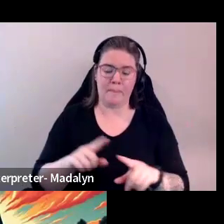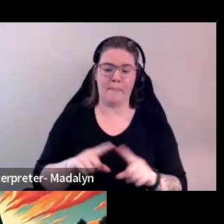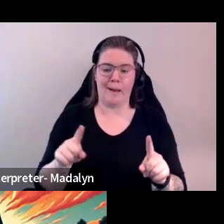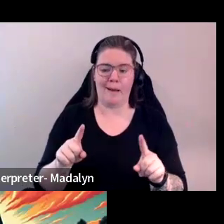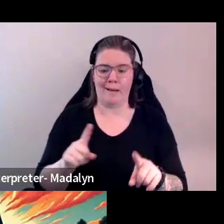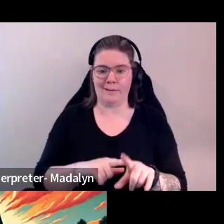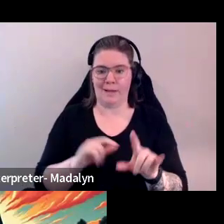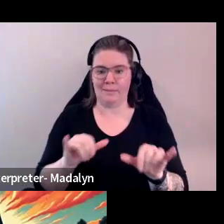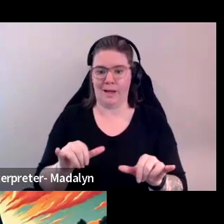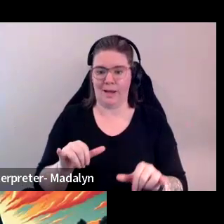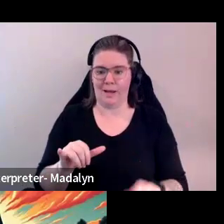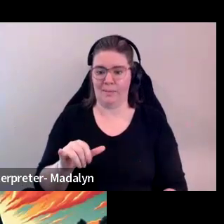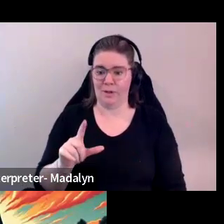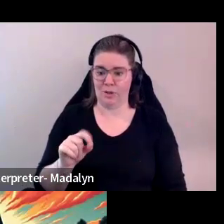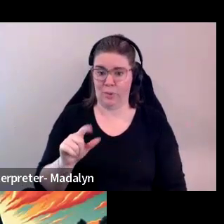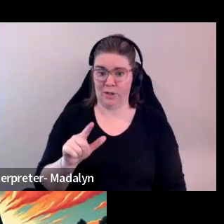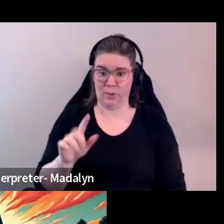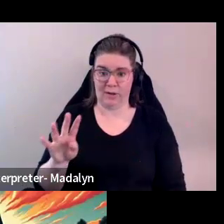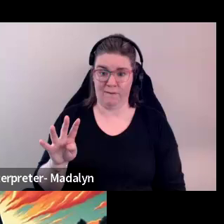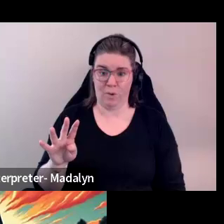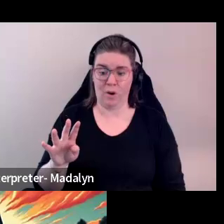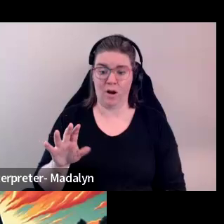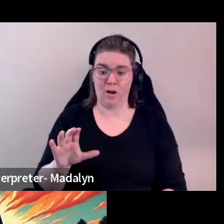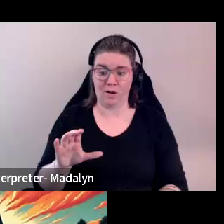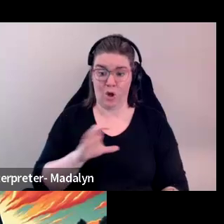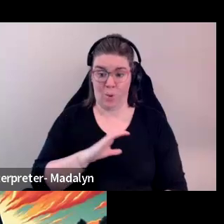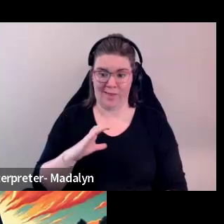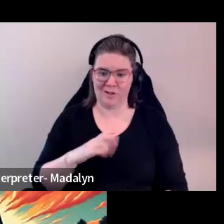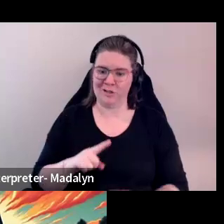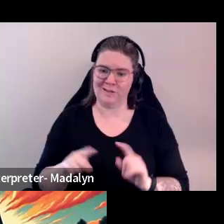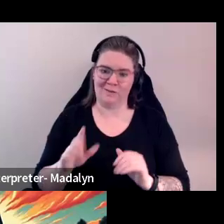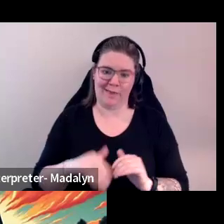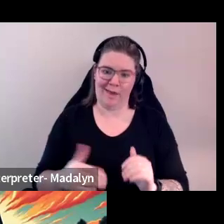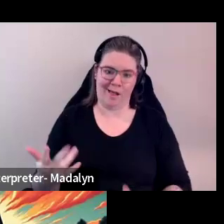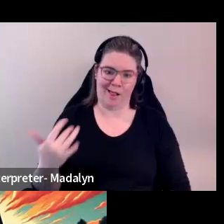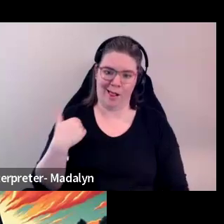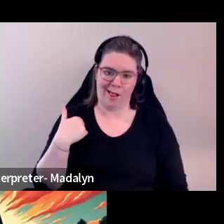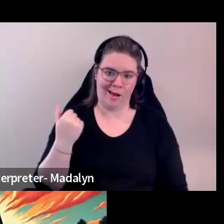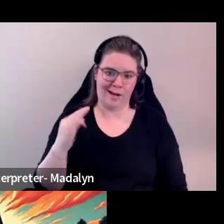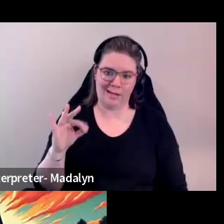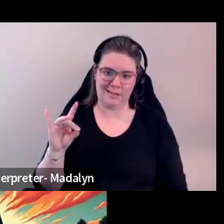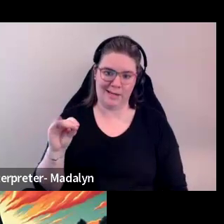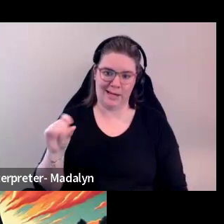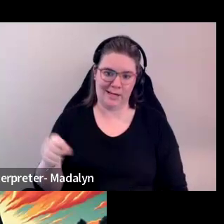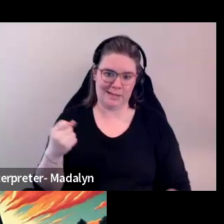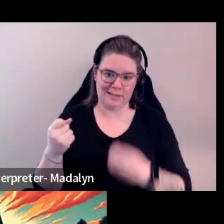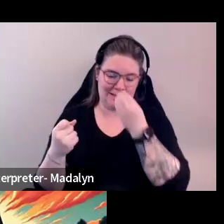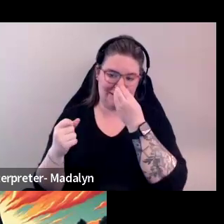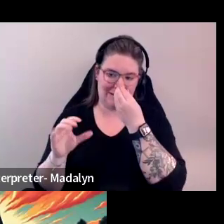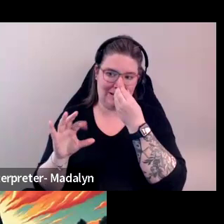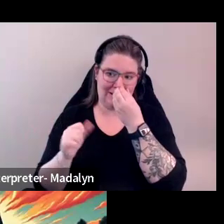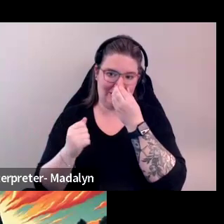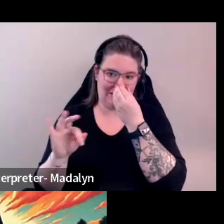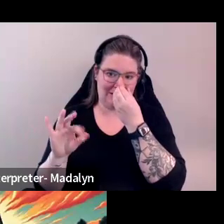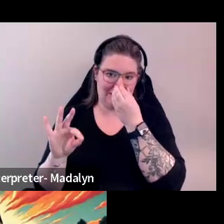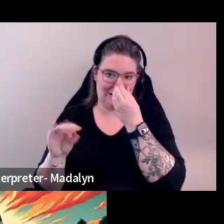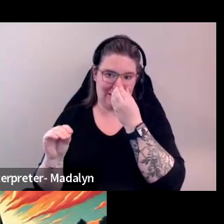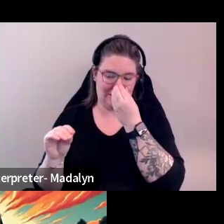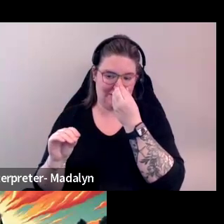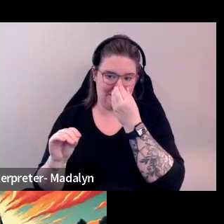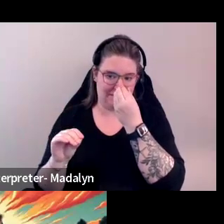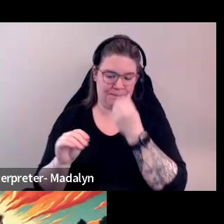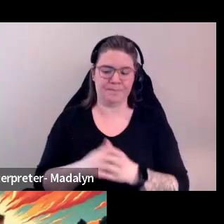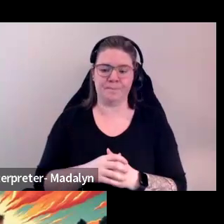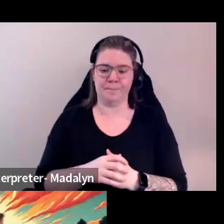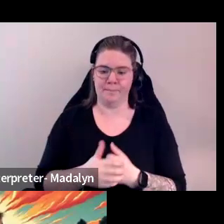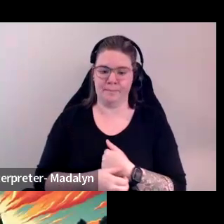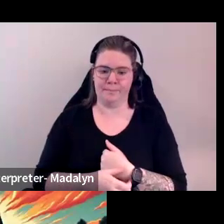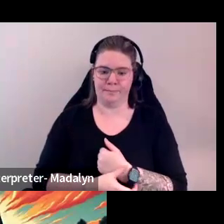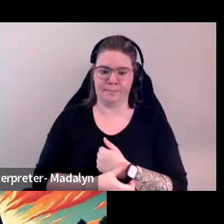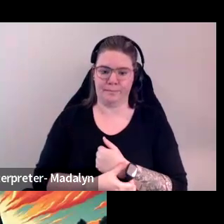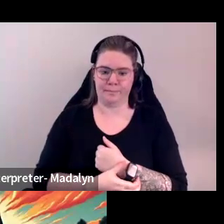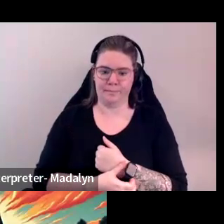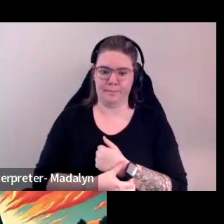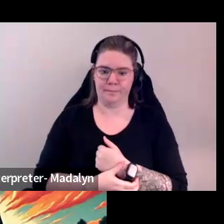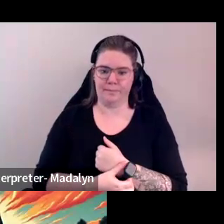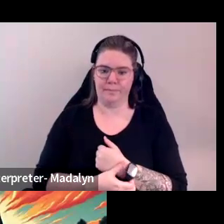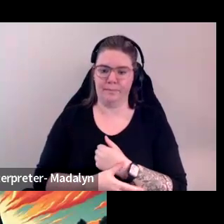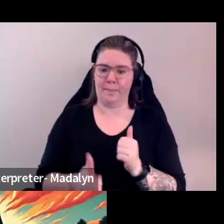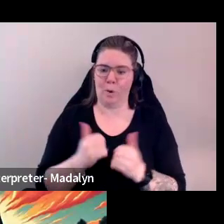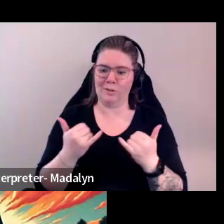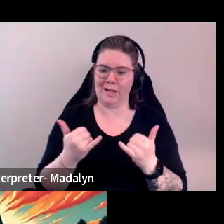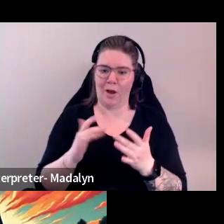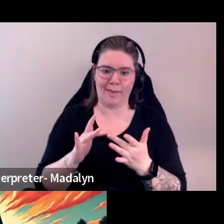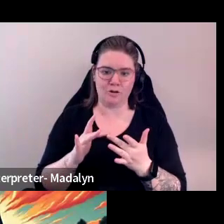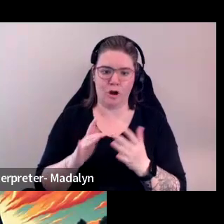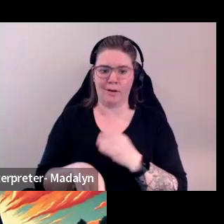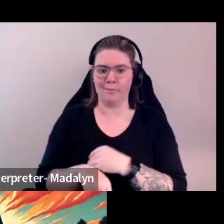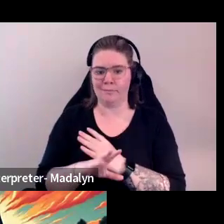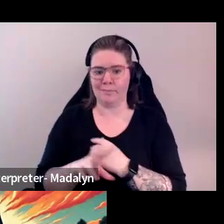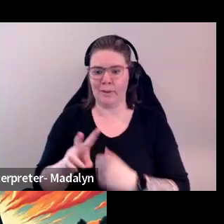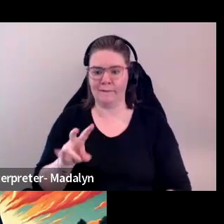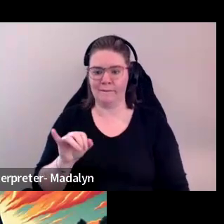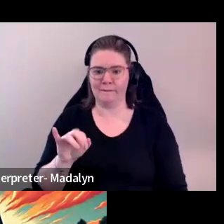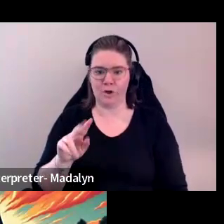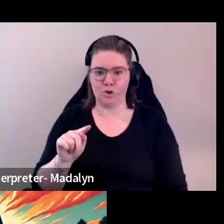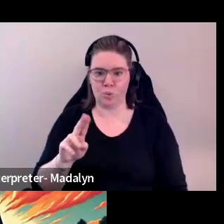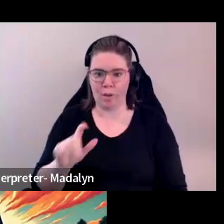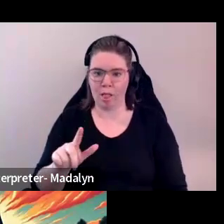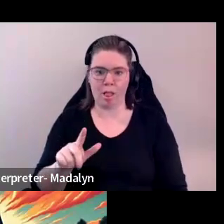Brooke Wilson (she/her): 2024 coalitions are different than the 19 eighties, 1990 coalitions. And so a lot a lot of things now are, you know, electronic and virtual and social media driven. And it's just like.